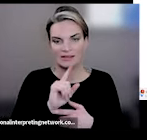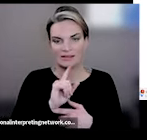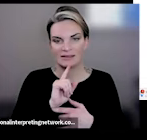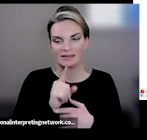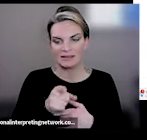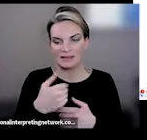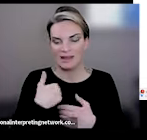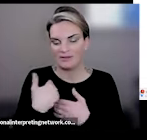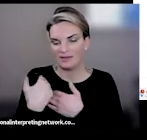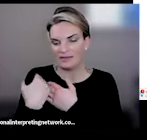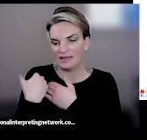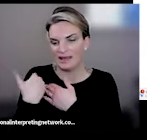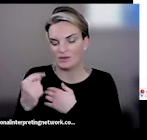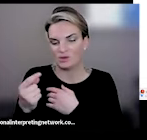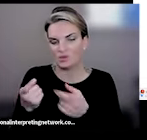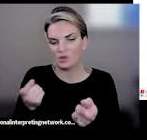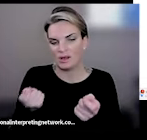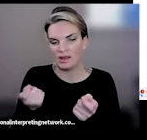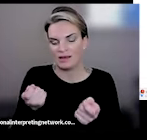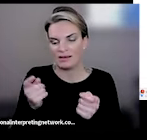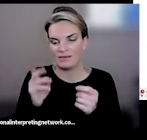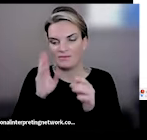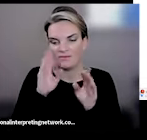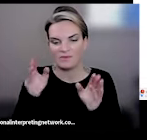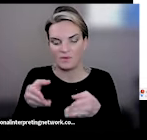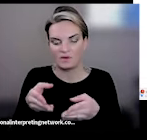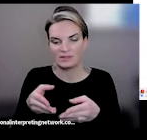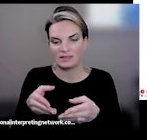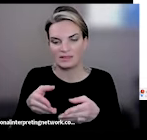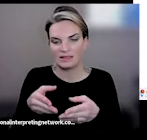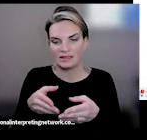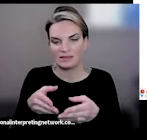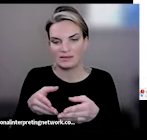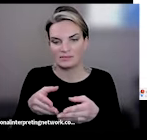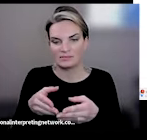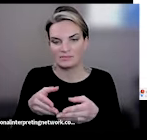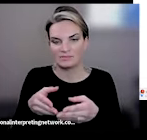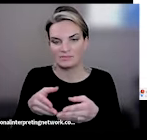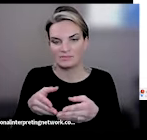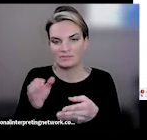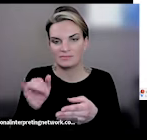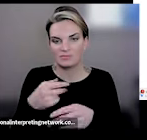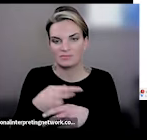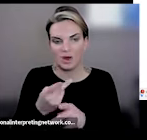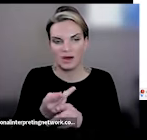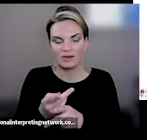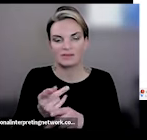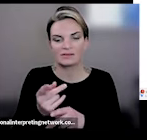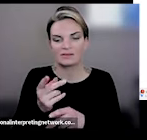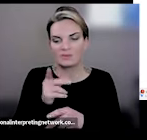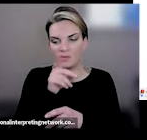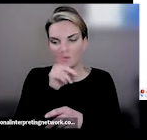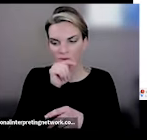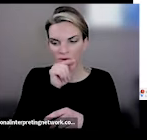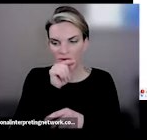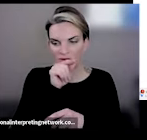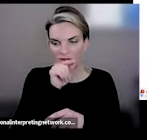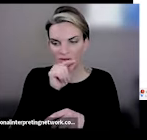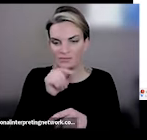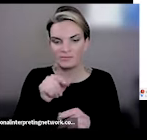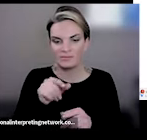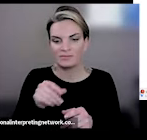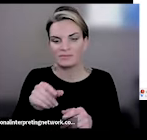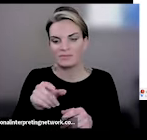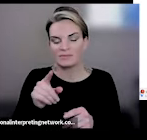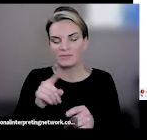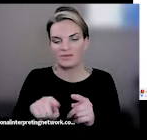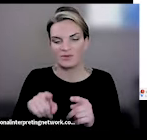with regulating or focusing on meat products, poultry which could be chicken, turkeys, geese, and